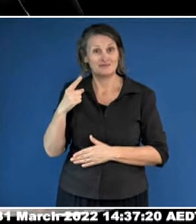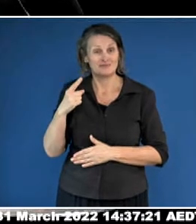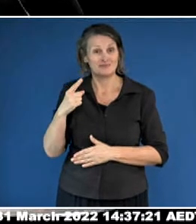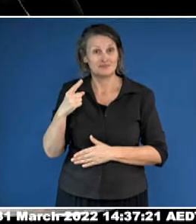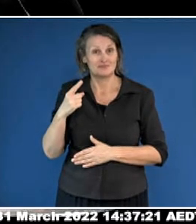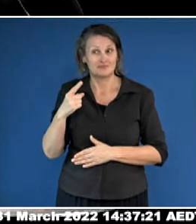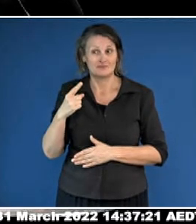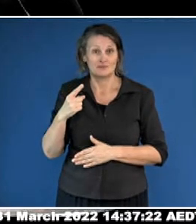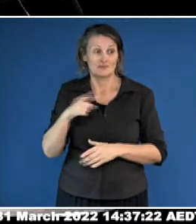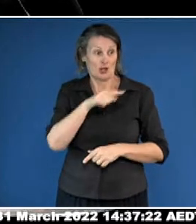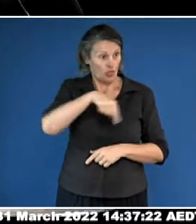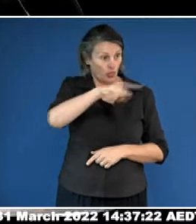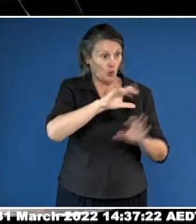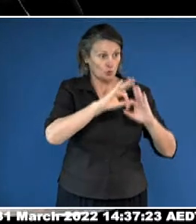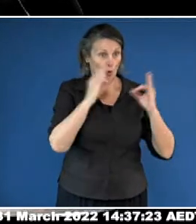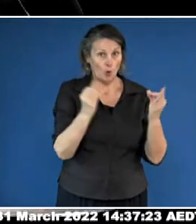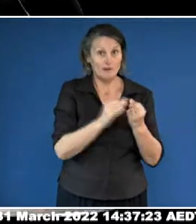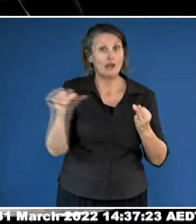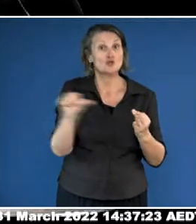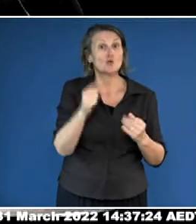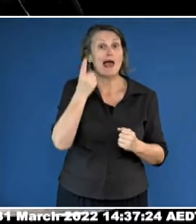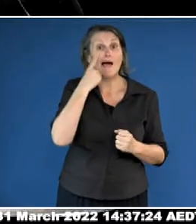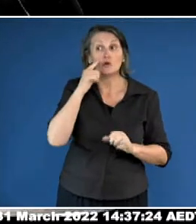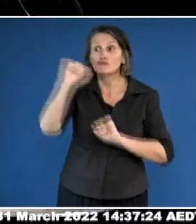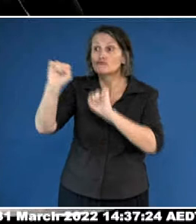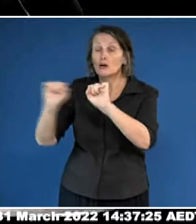policies, and practices that don't comply with the CRPD.